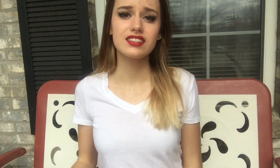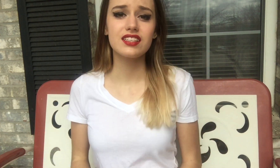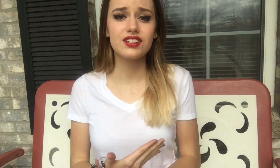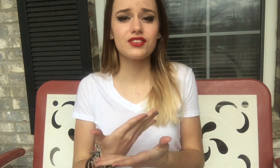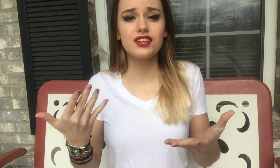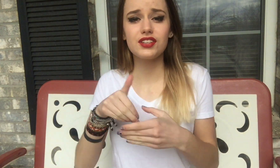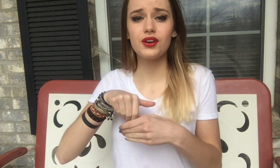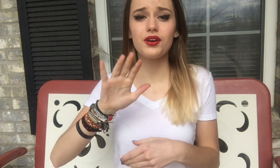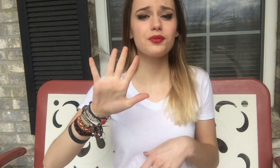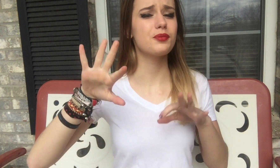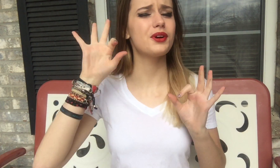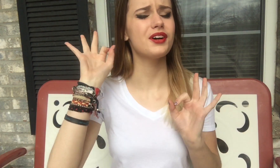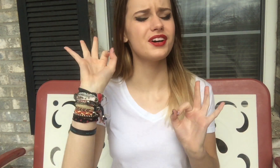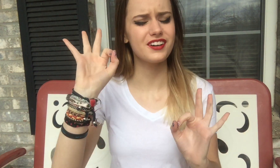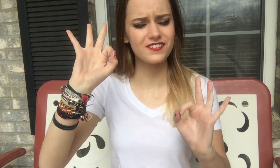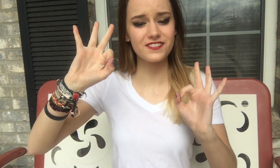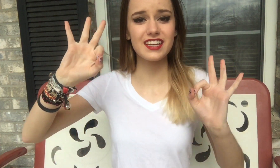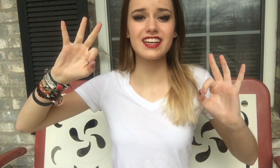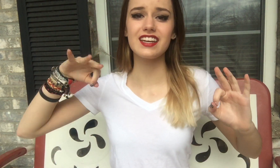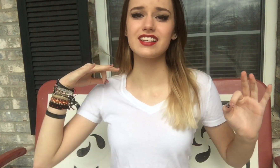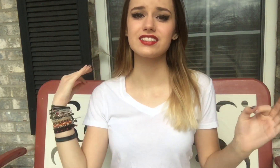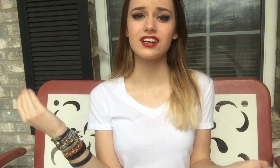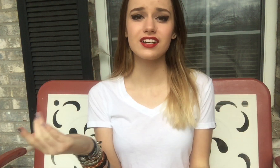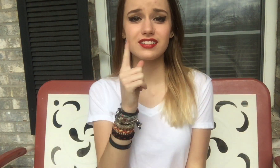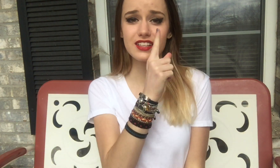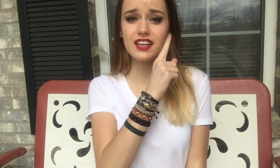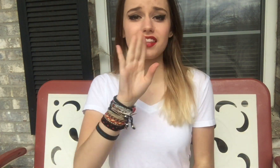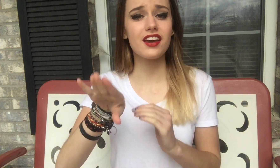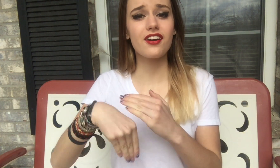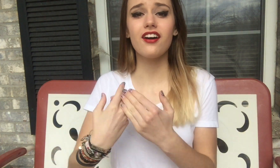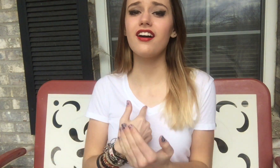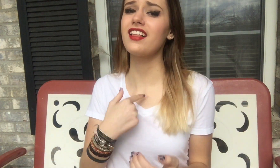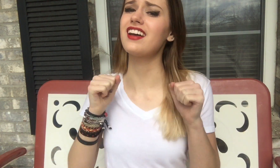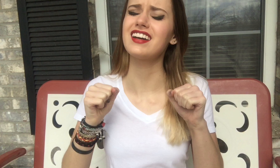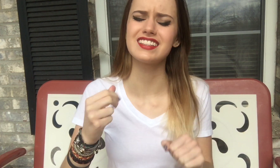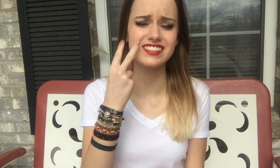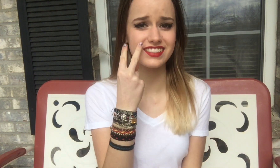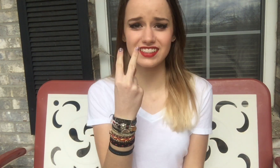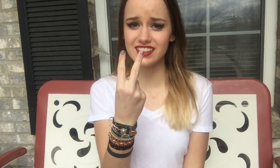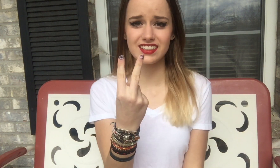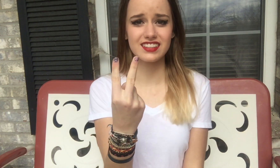Is here in your perfect eyes They're all I can see